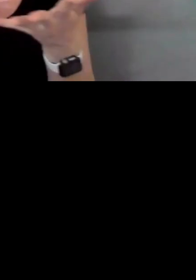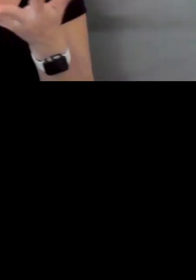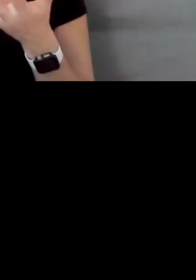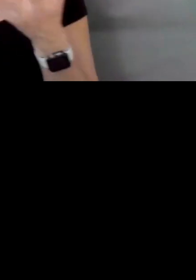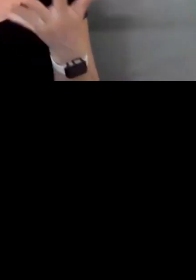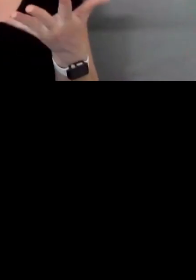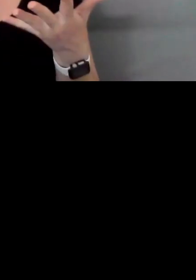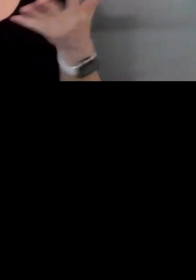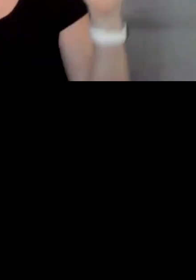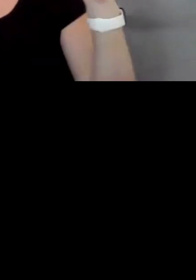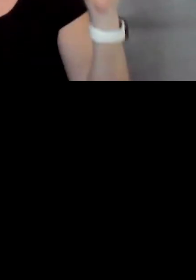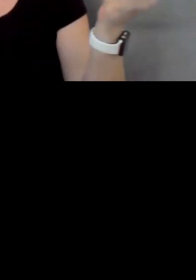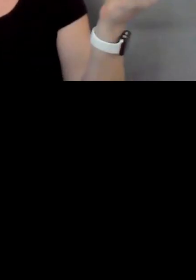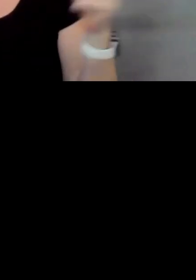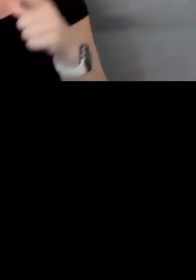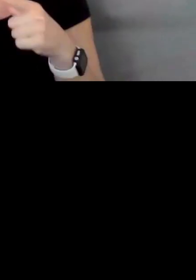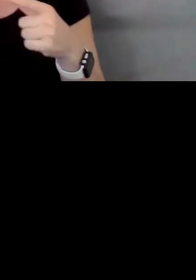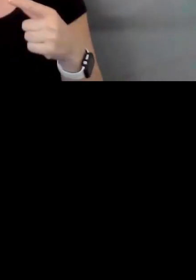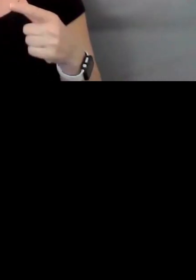If not, thank you all. Have a lovely evening.